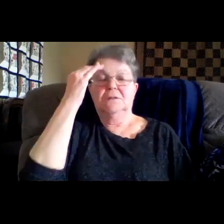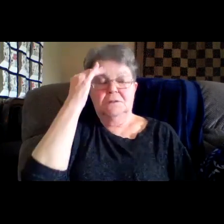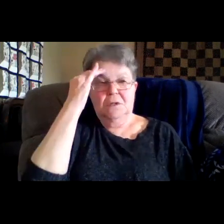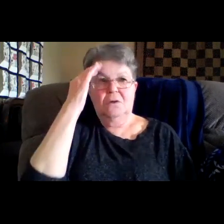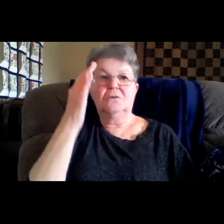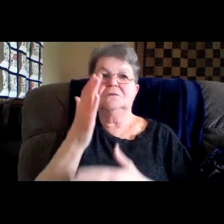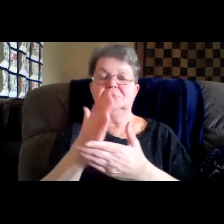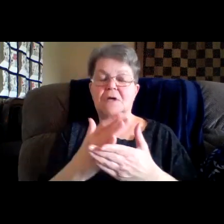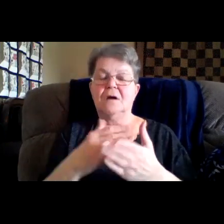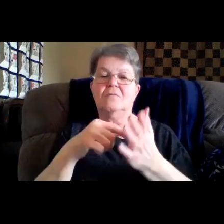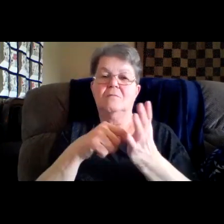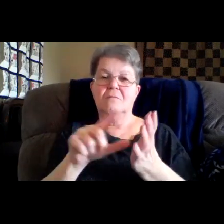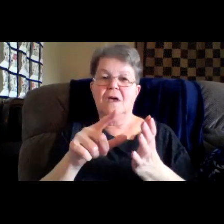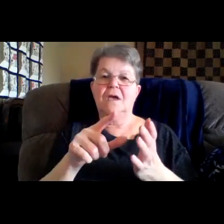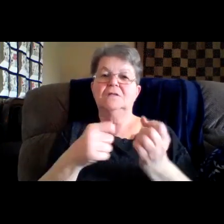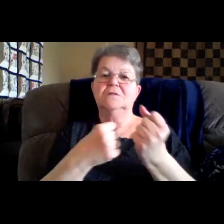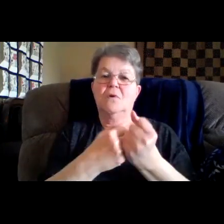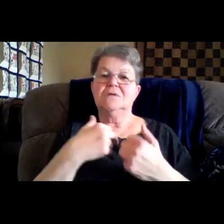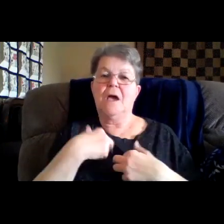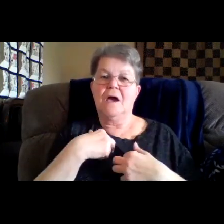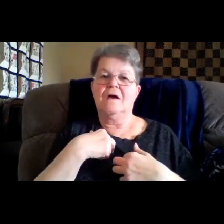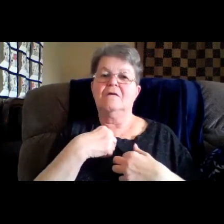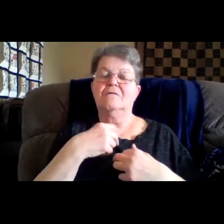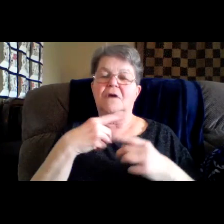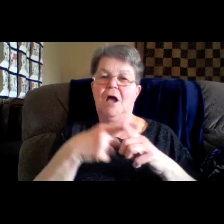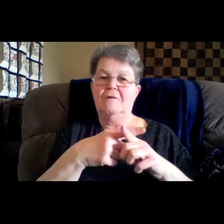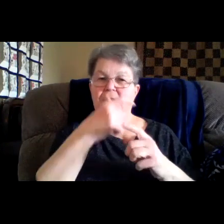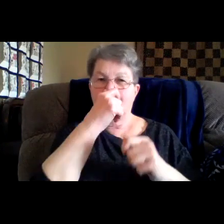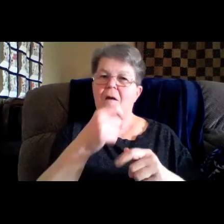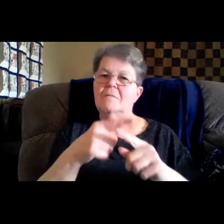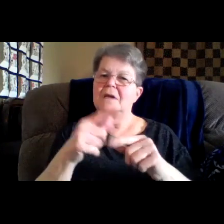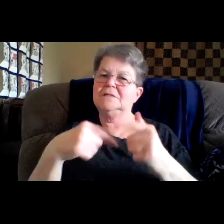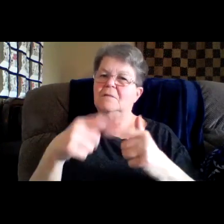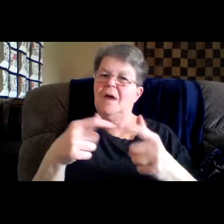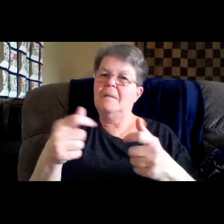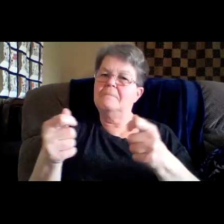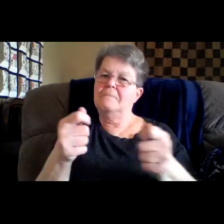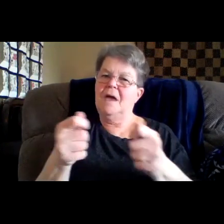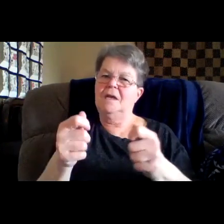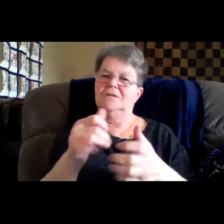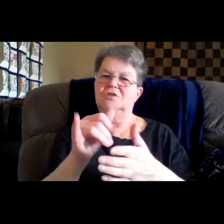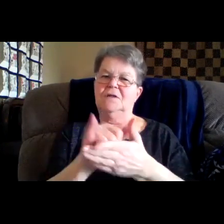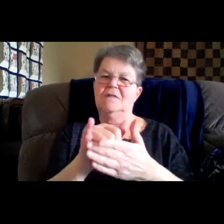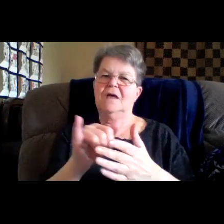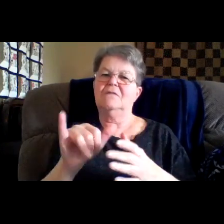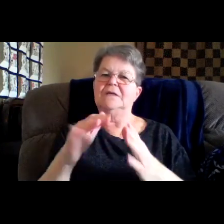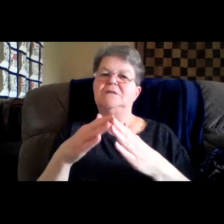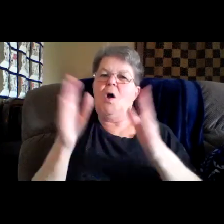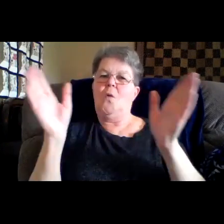that certain paid supporters have conflicts of interest, and it's about managing those conflicts of interest in a way that is open, in a way